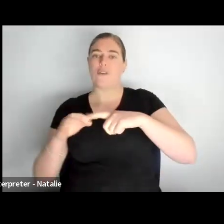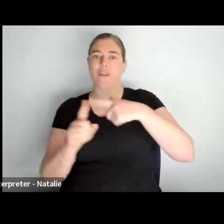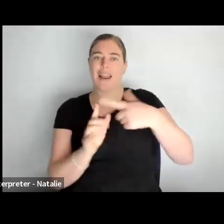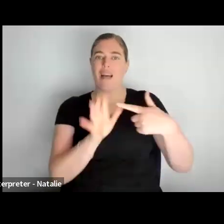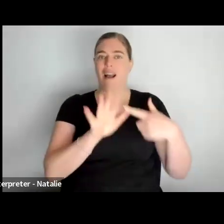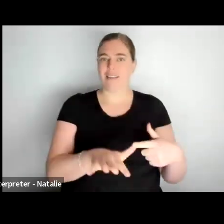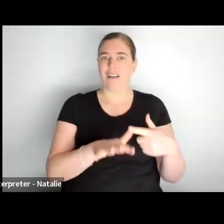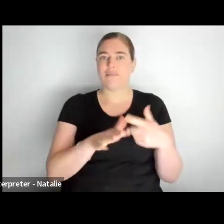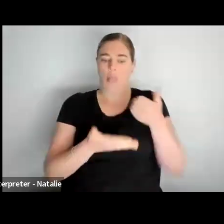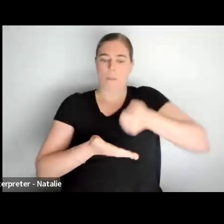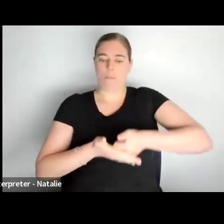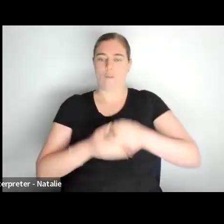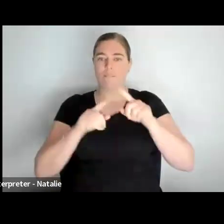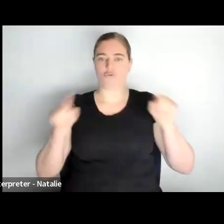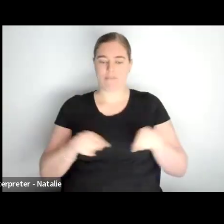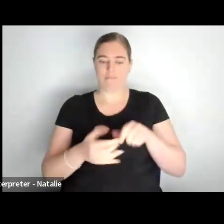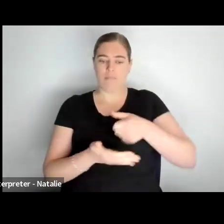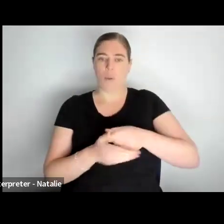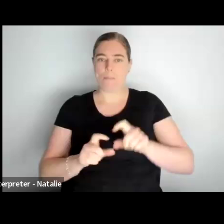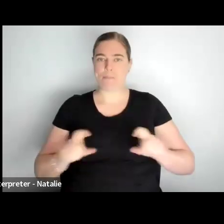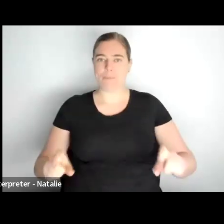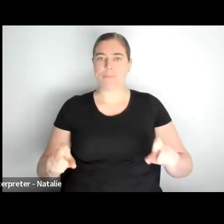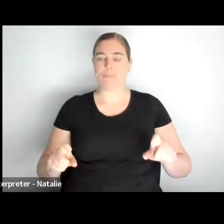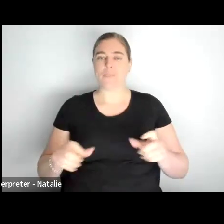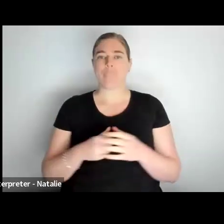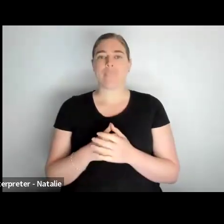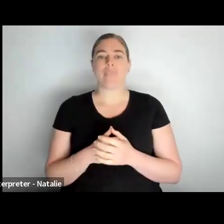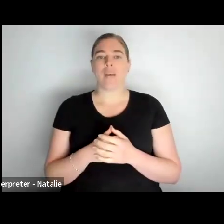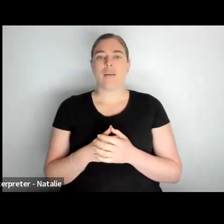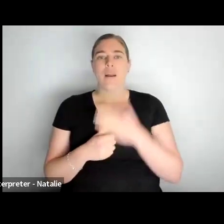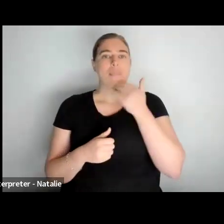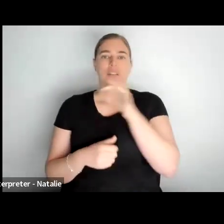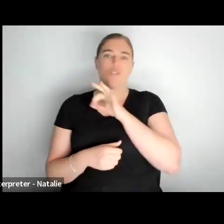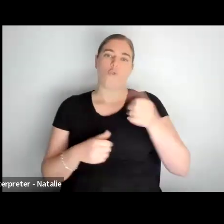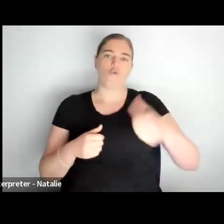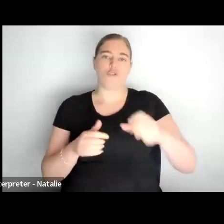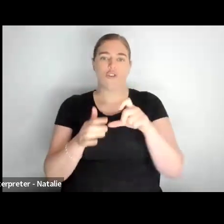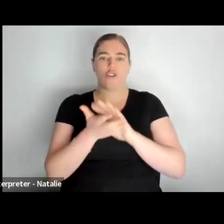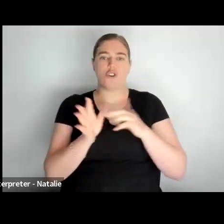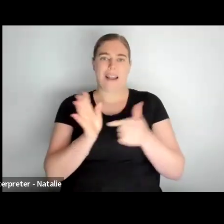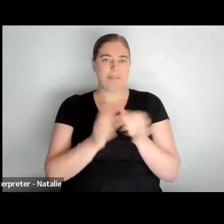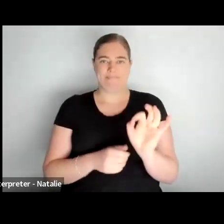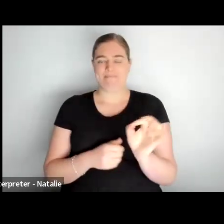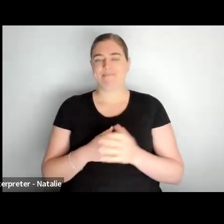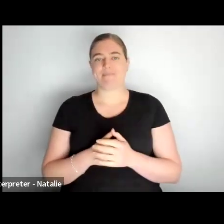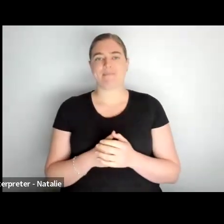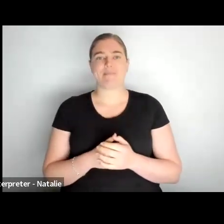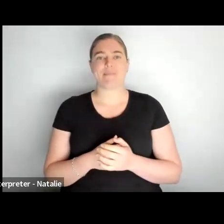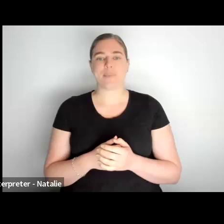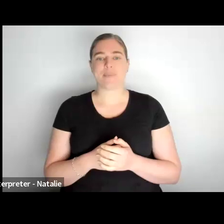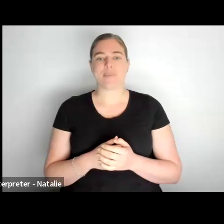of your screen, on the menu there. Please don't use the chat function to ask questions. One of